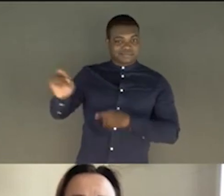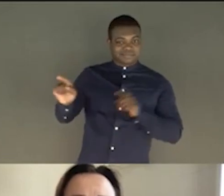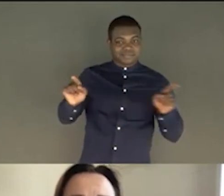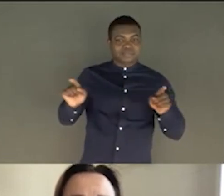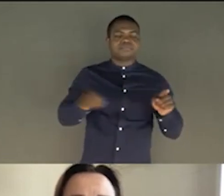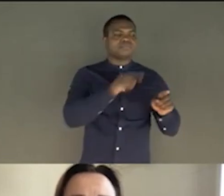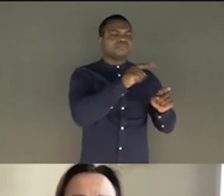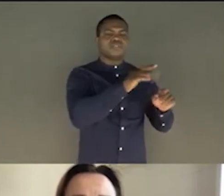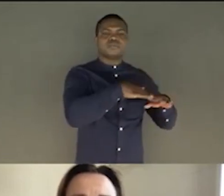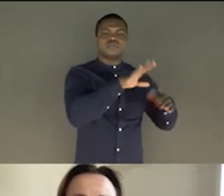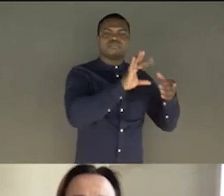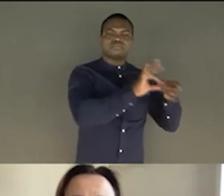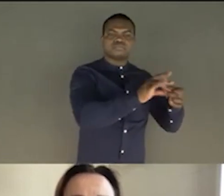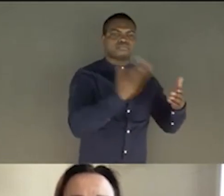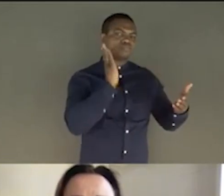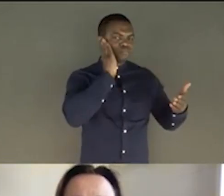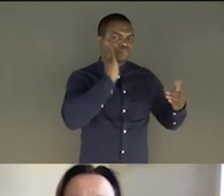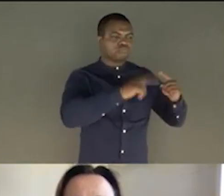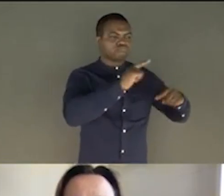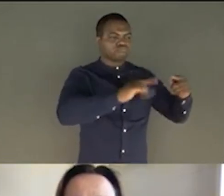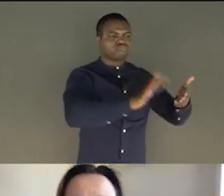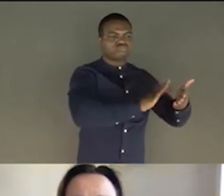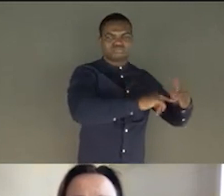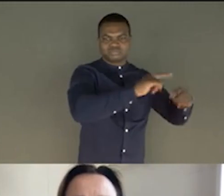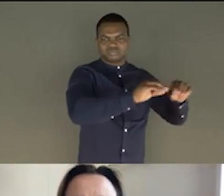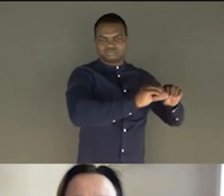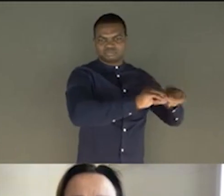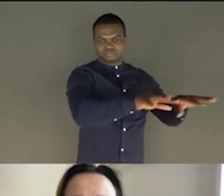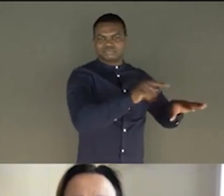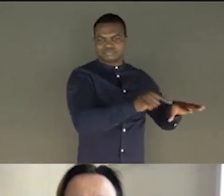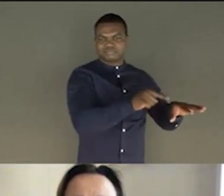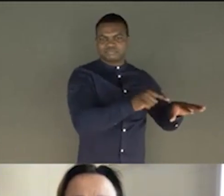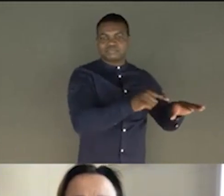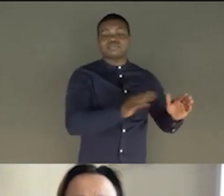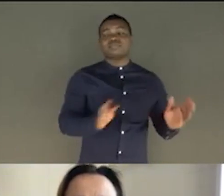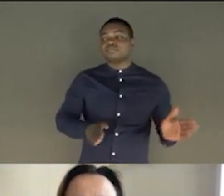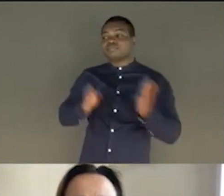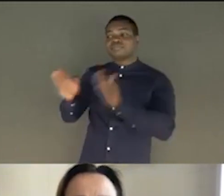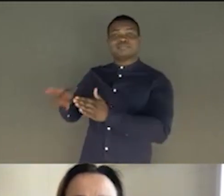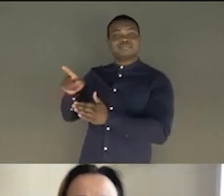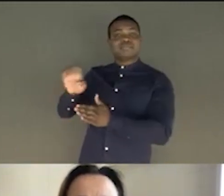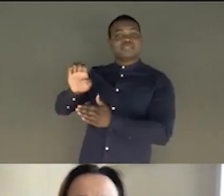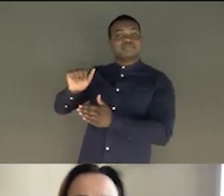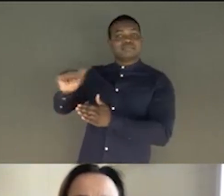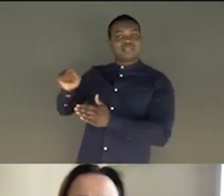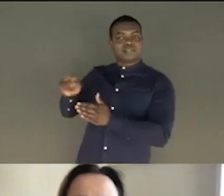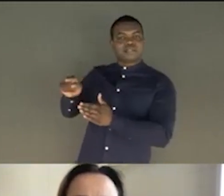applications, we must say, of the private sector in the end.